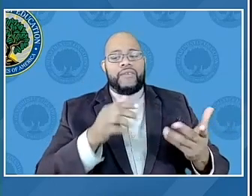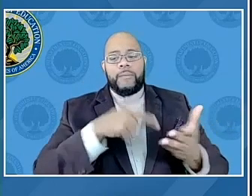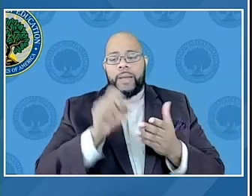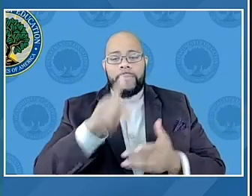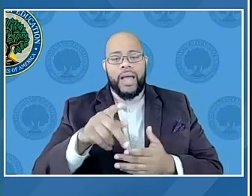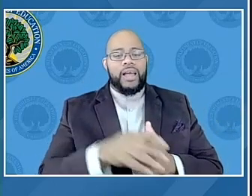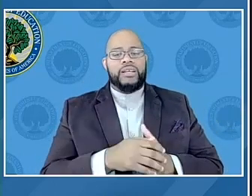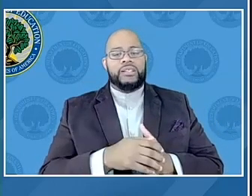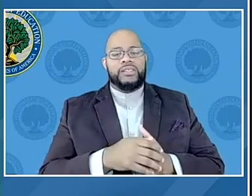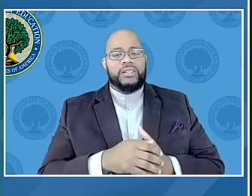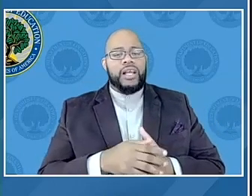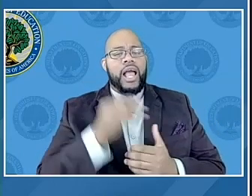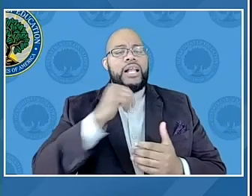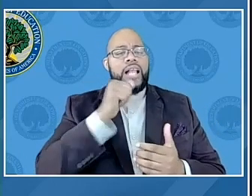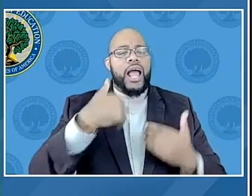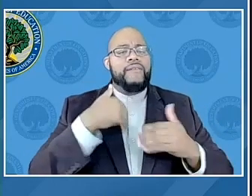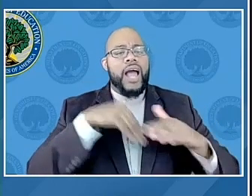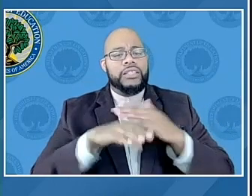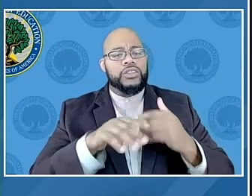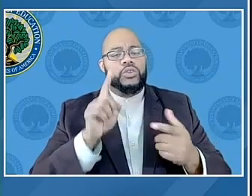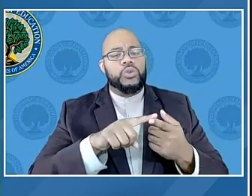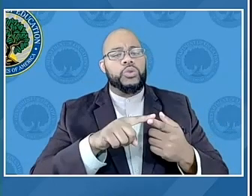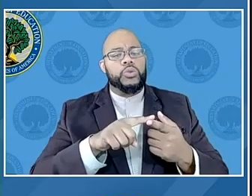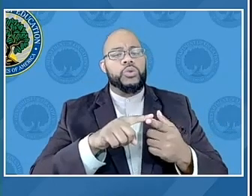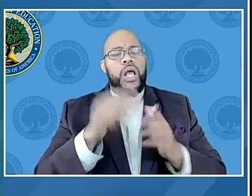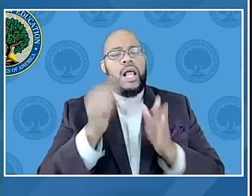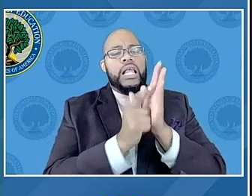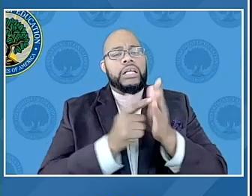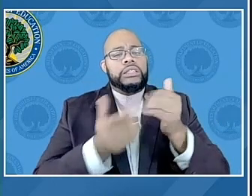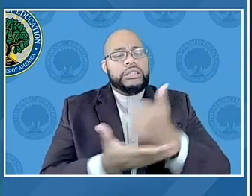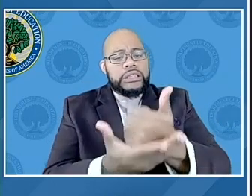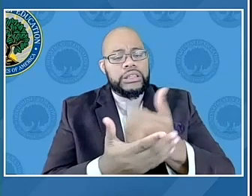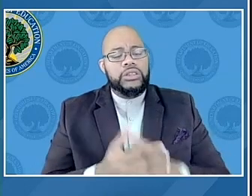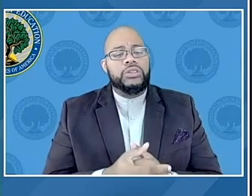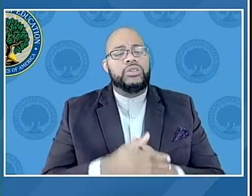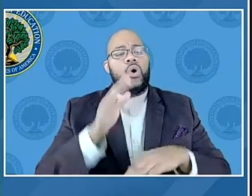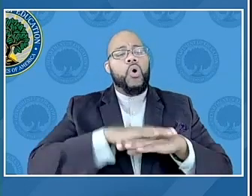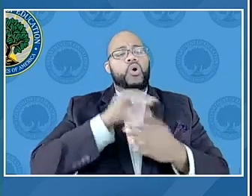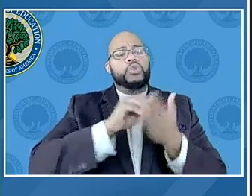they may not have had access to legal assistance on their student loans either.